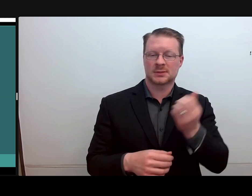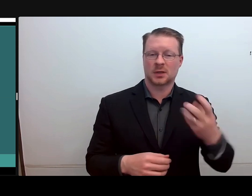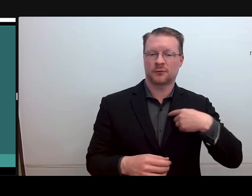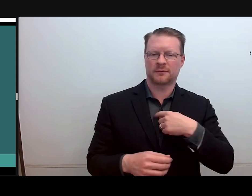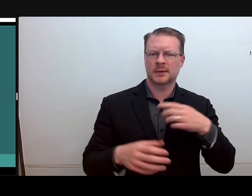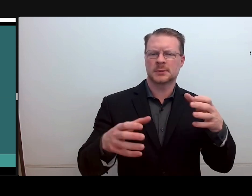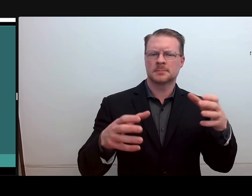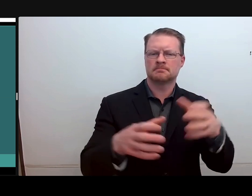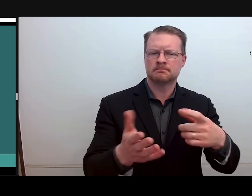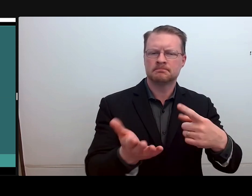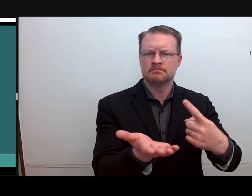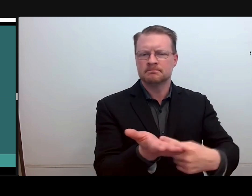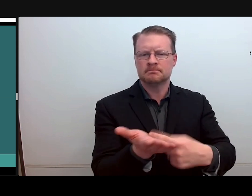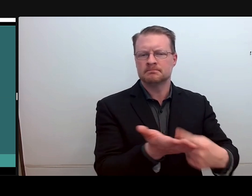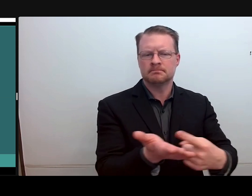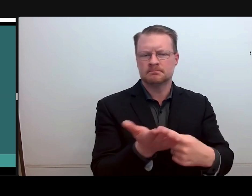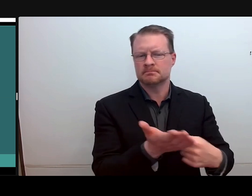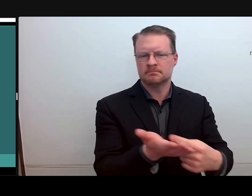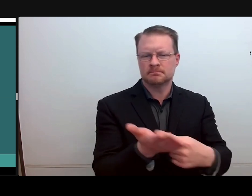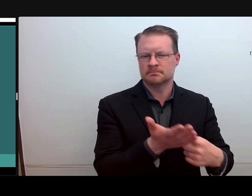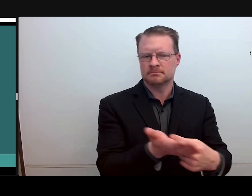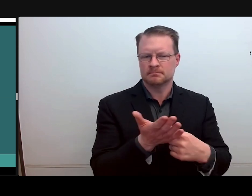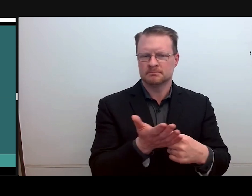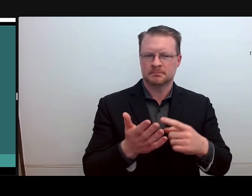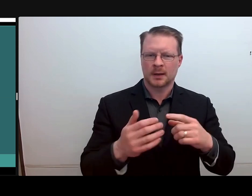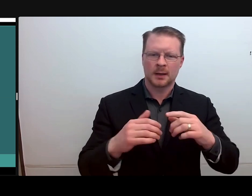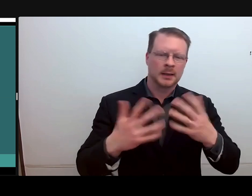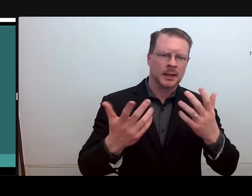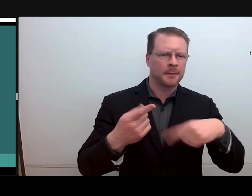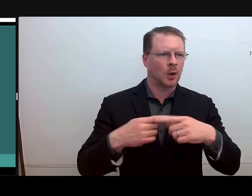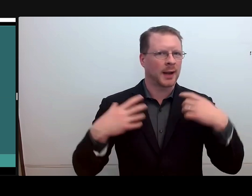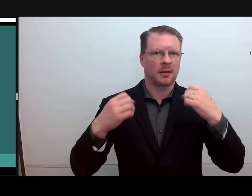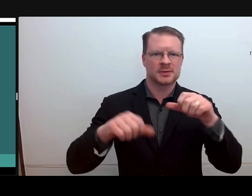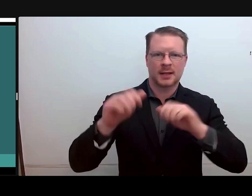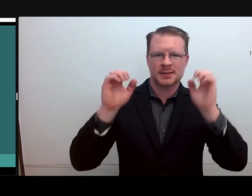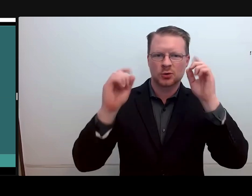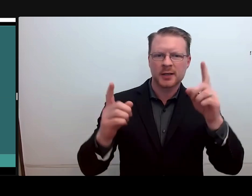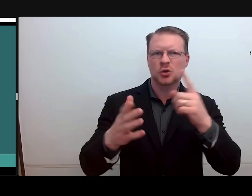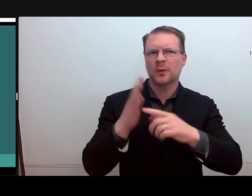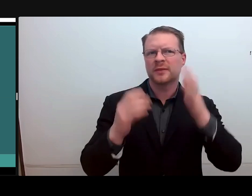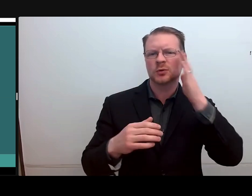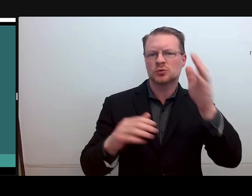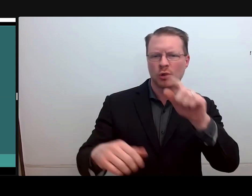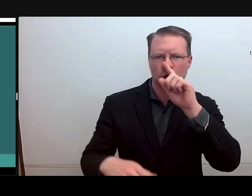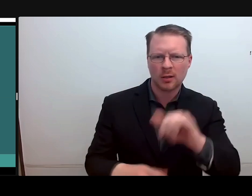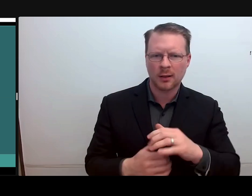This was in Boston. Several of us had gotten together to just talk about things, about health sciences education, what